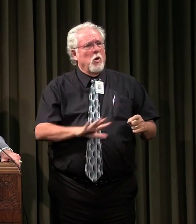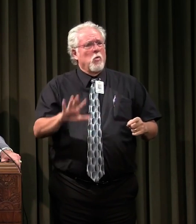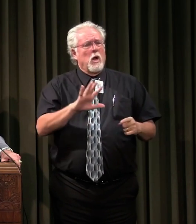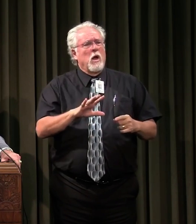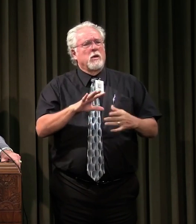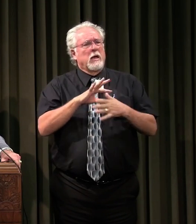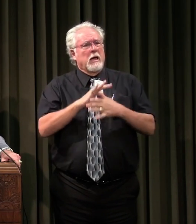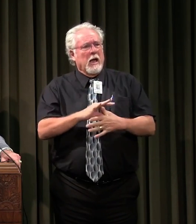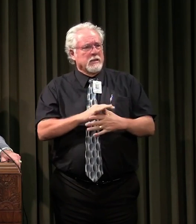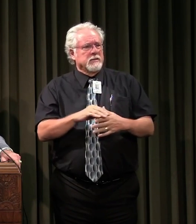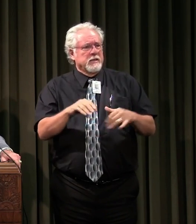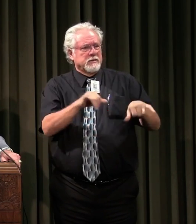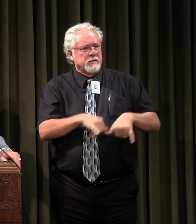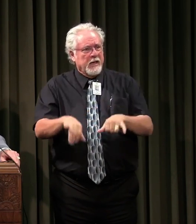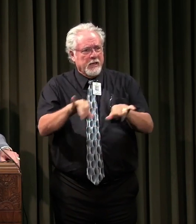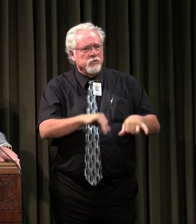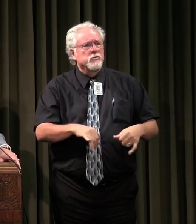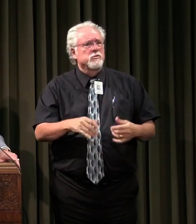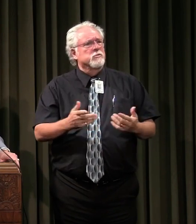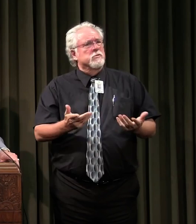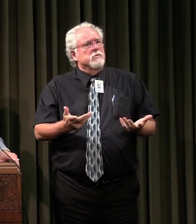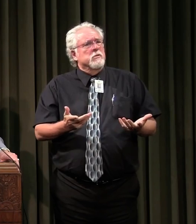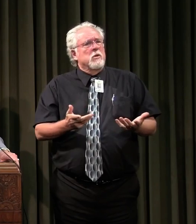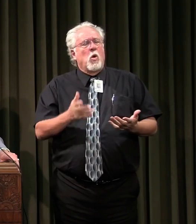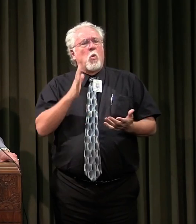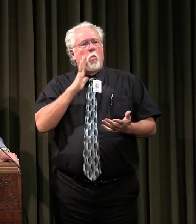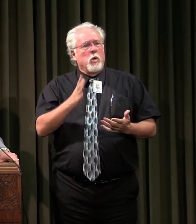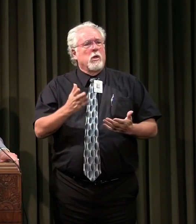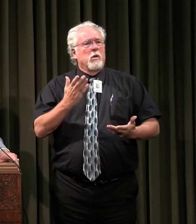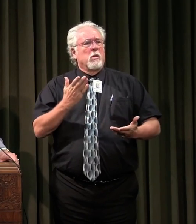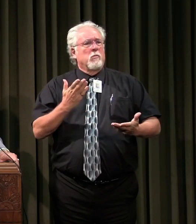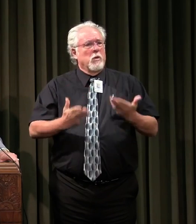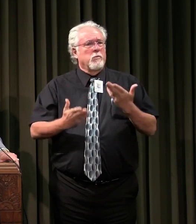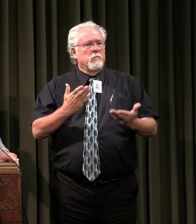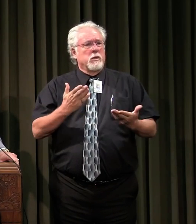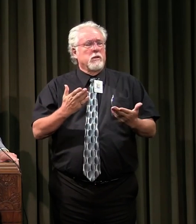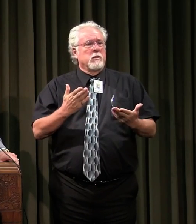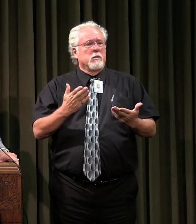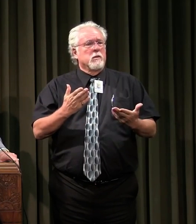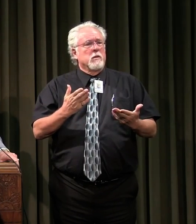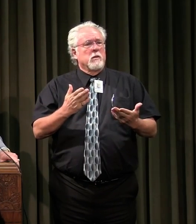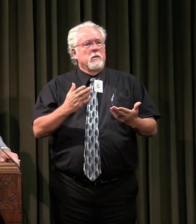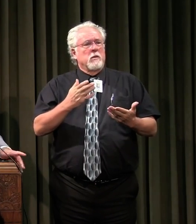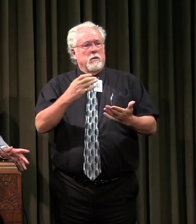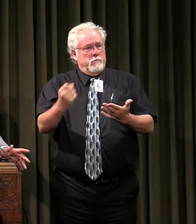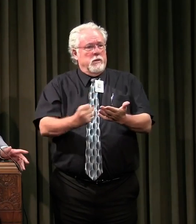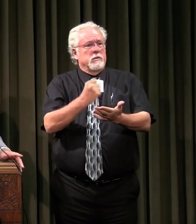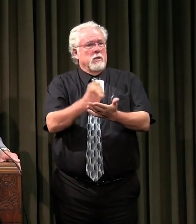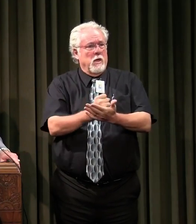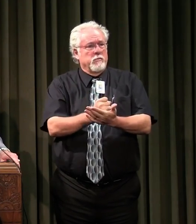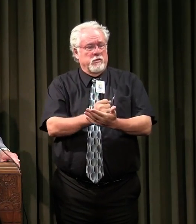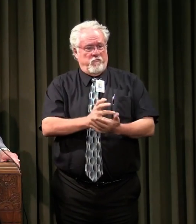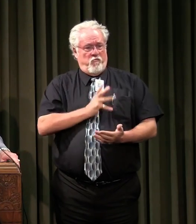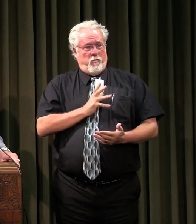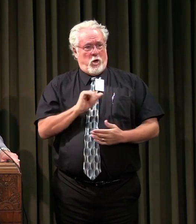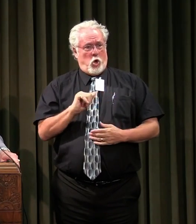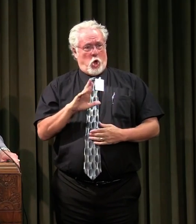standards which will probably be adopted formally in August of this year after